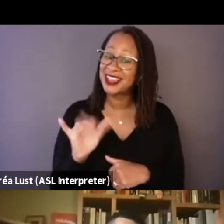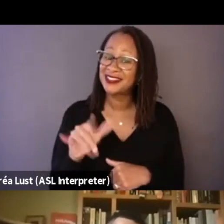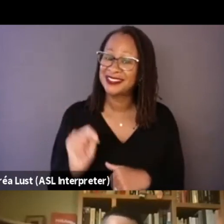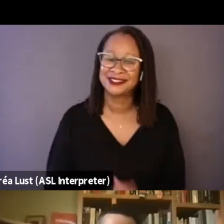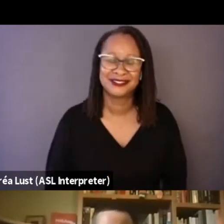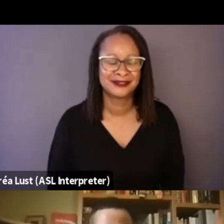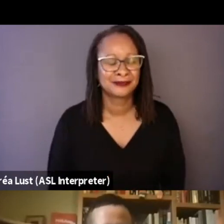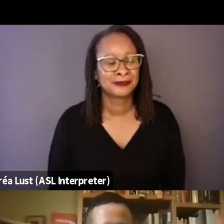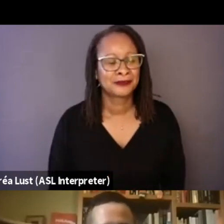Okay, and Jimmy?